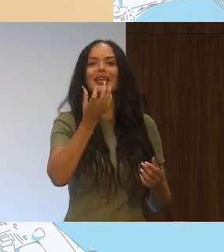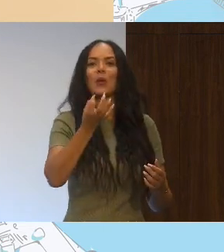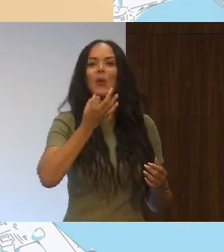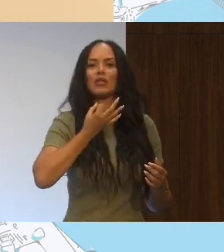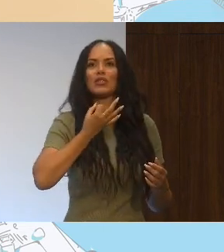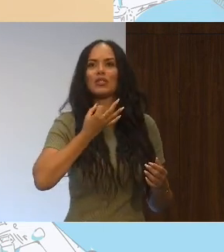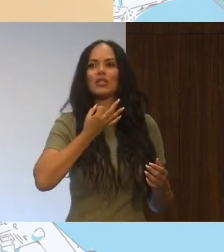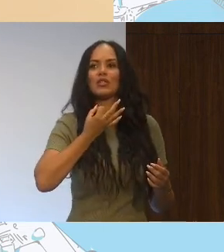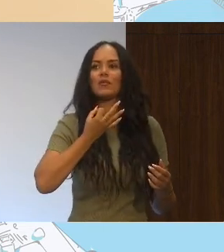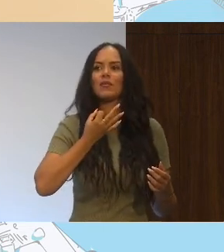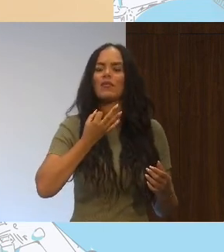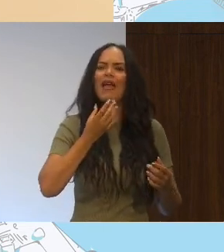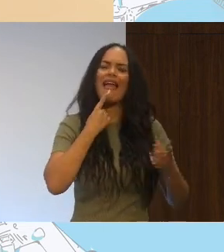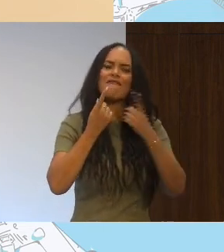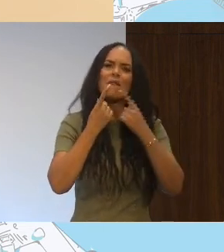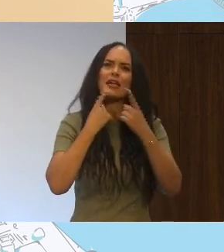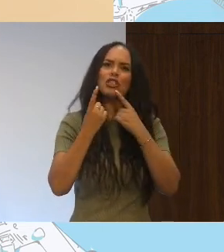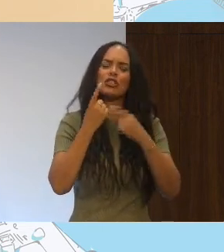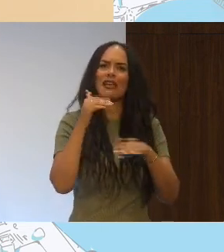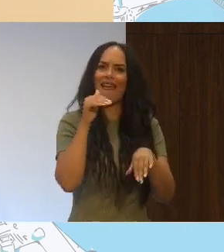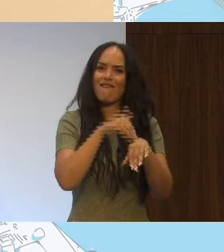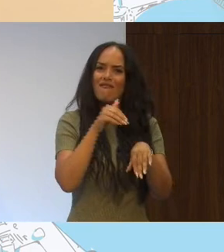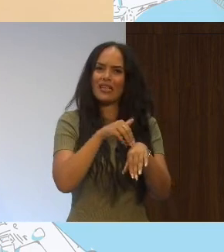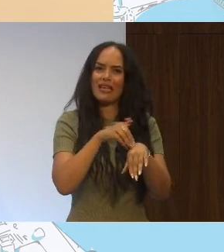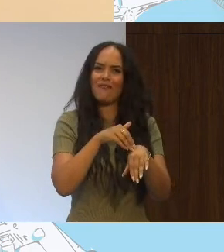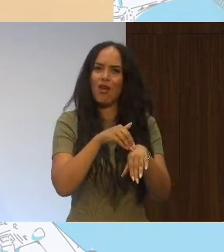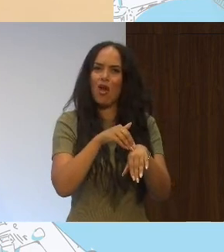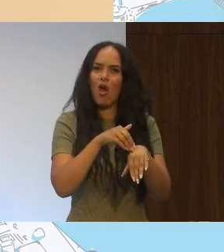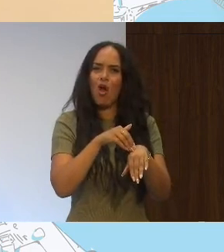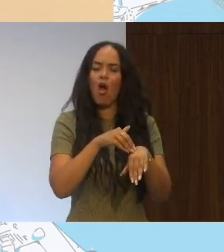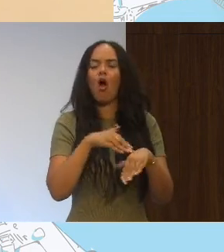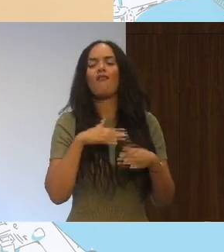how effective CGRPs are in menstrual migraine specifically. Yeah.